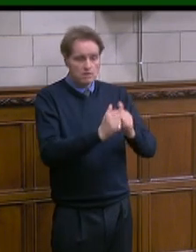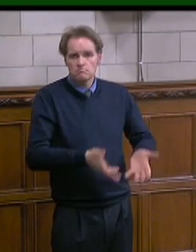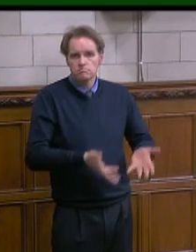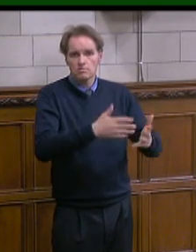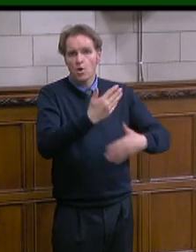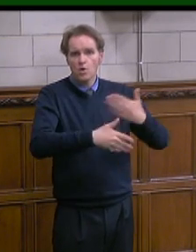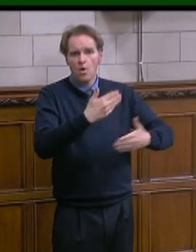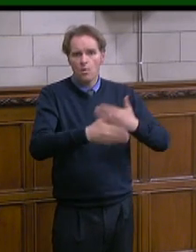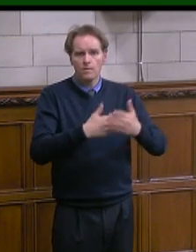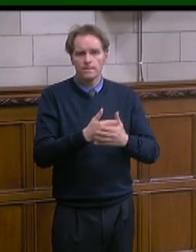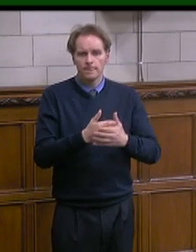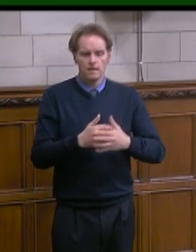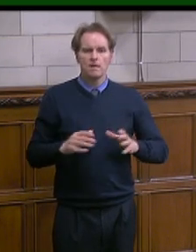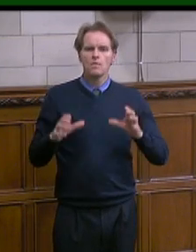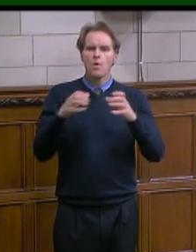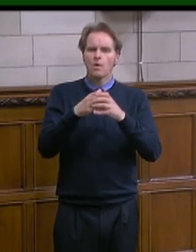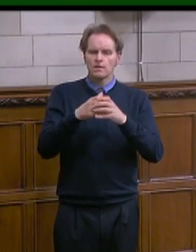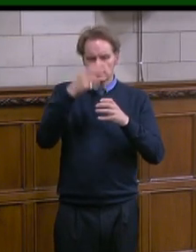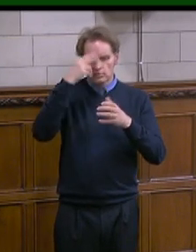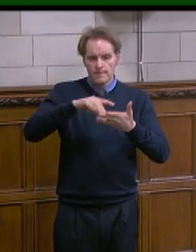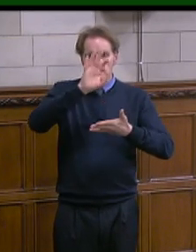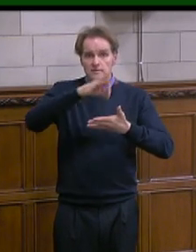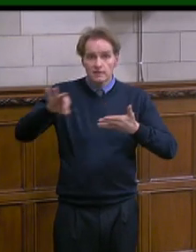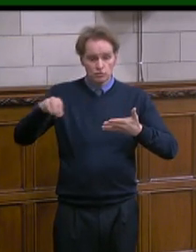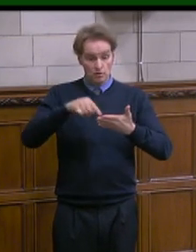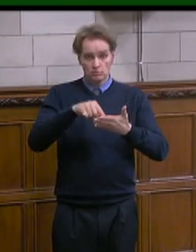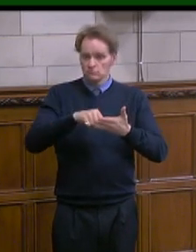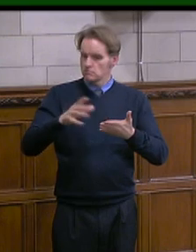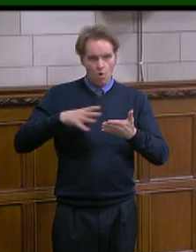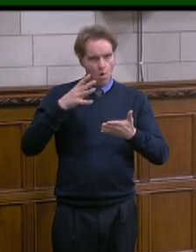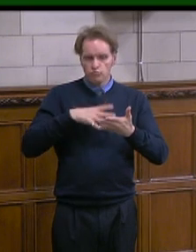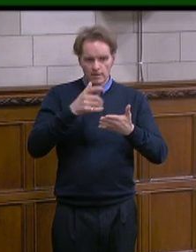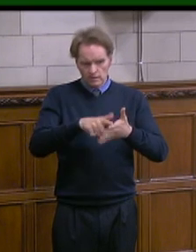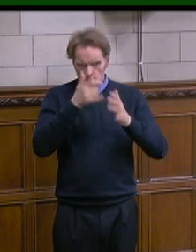Signature has already done all the work needed; the qualification has been successfully piloted